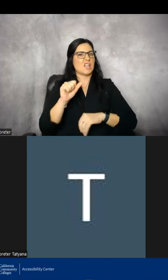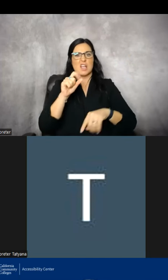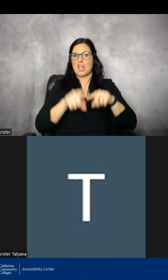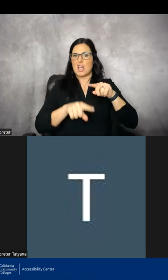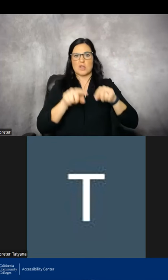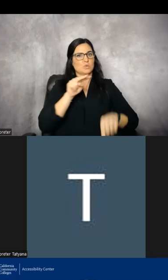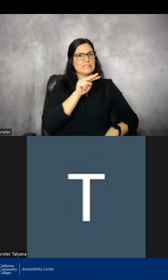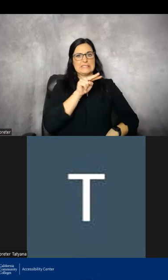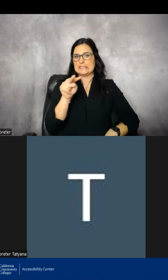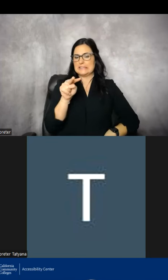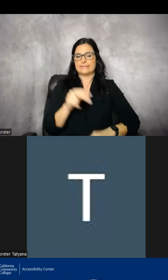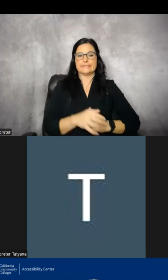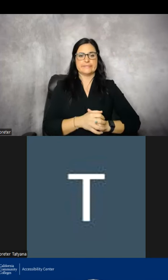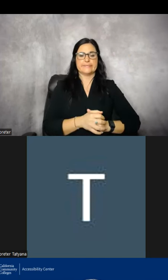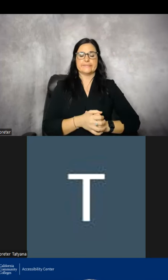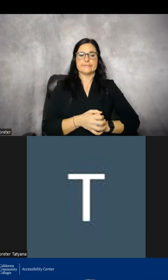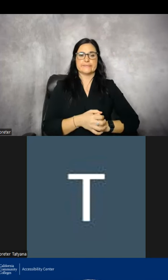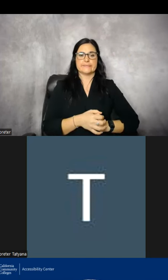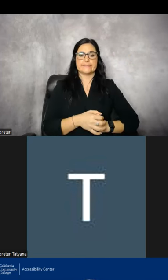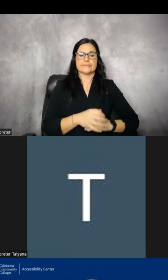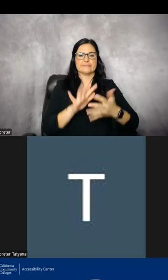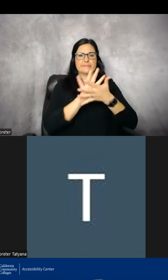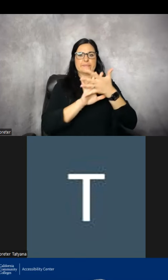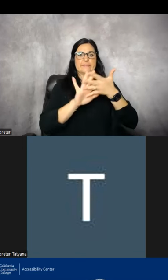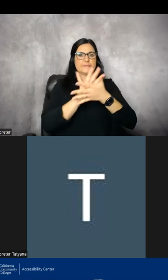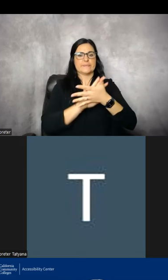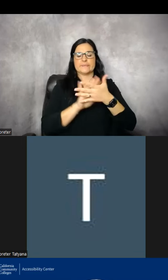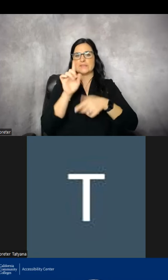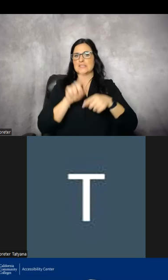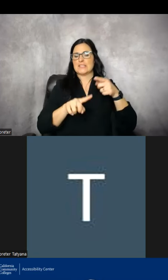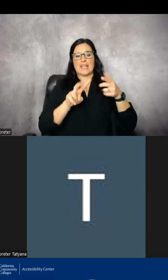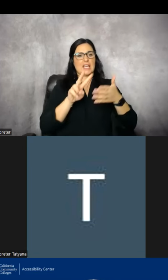So it becomes not distinguishable from plain text and not navigable.